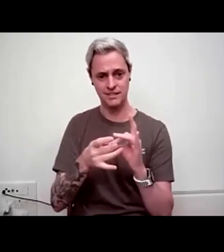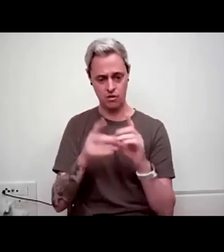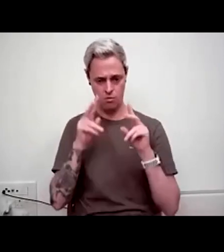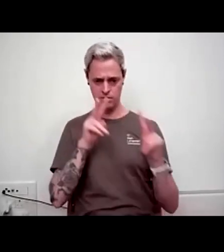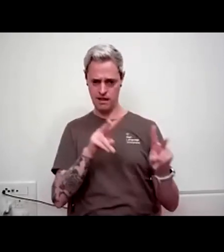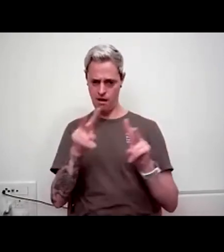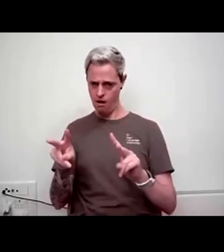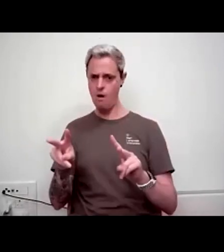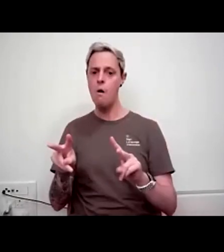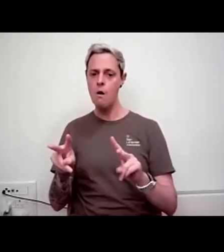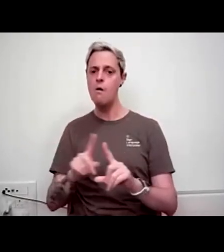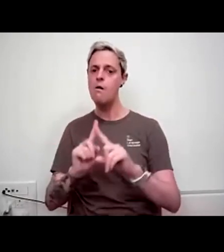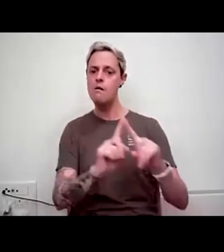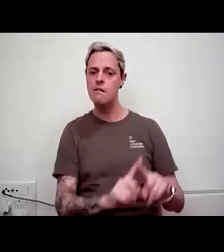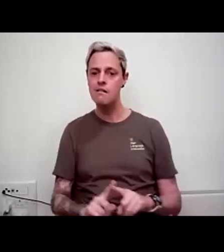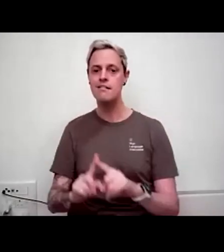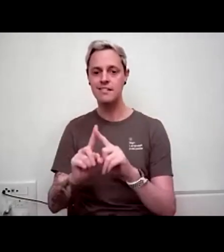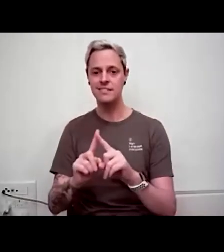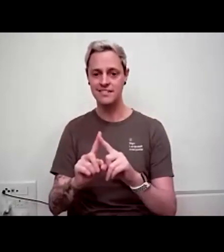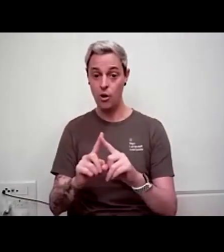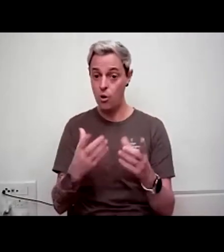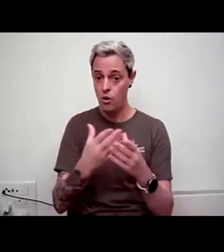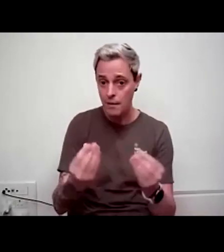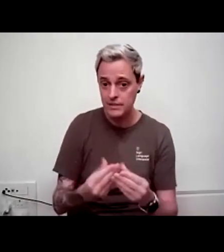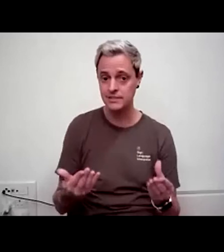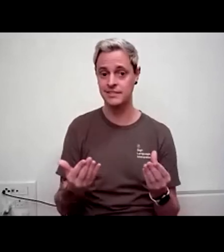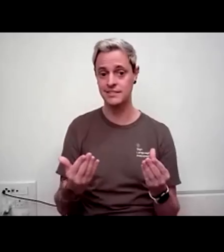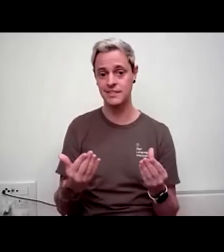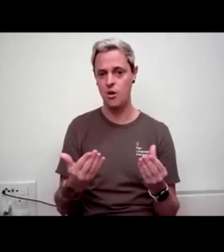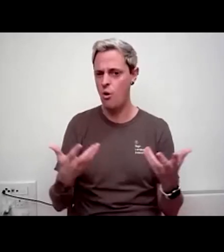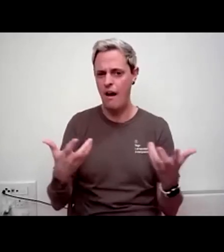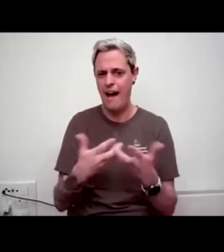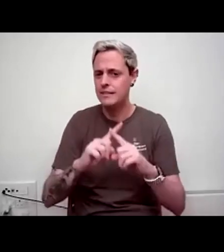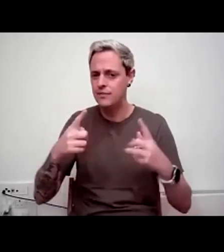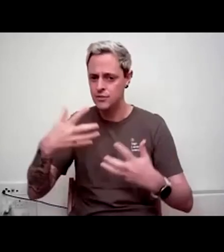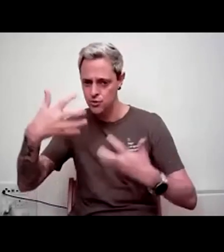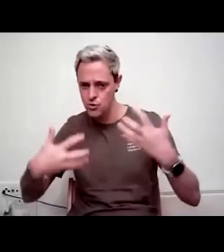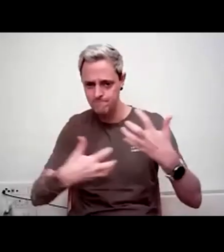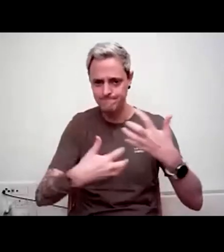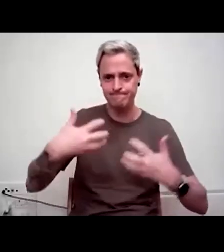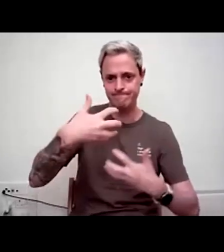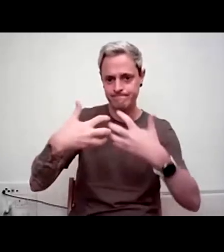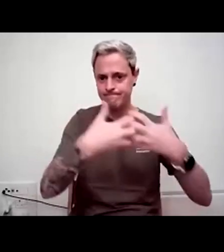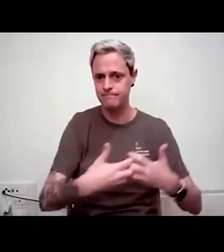as well as their absence or rival ways of binding us together socially.